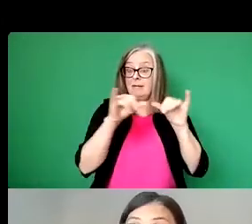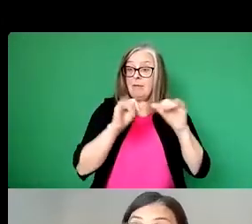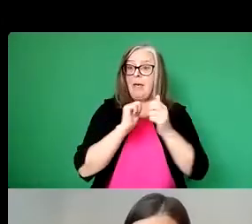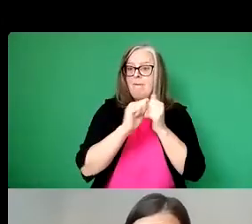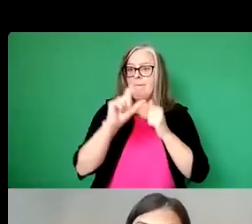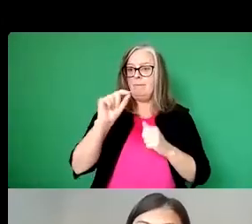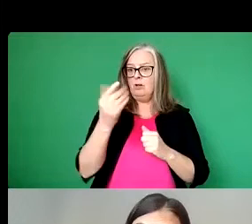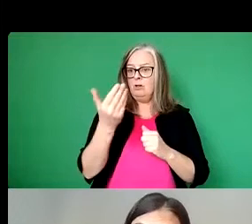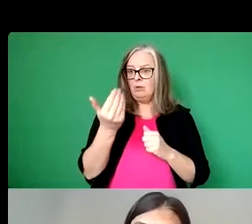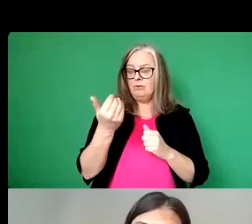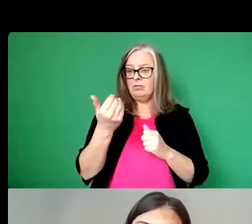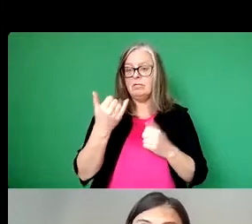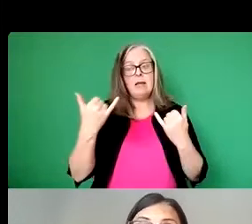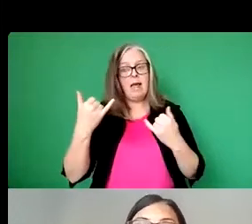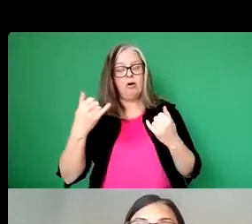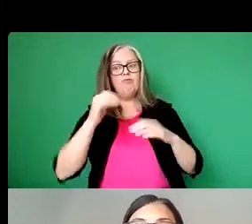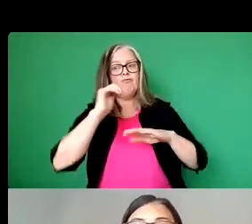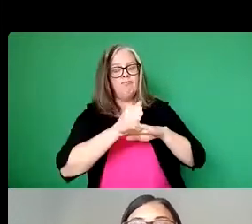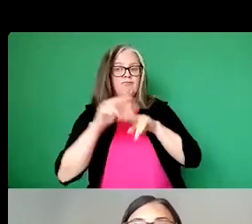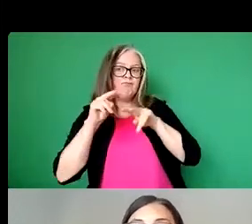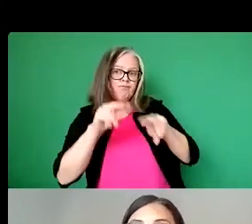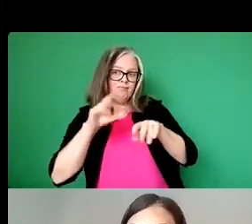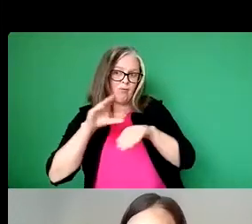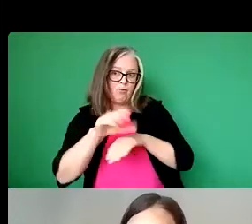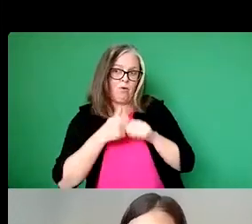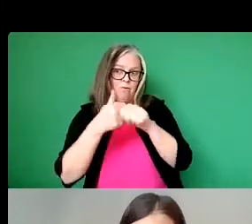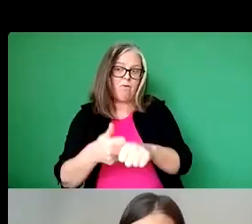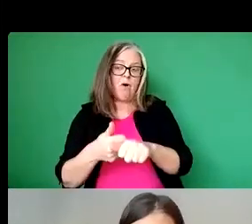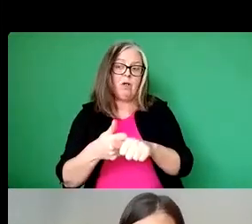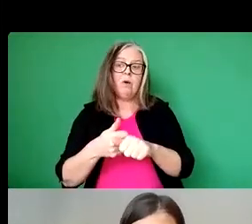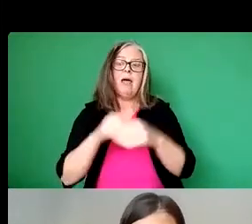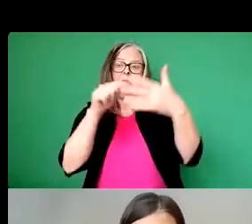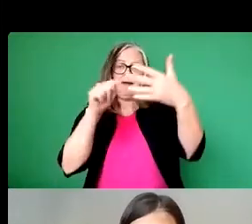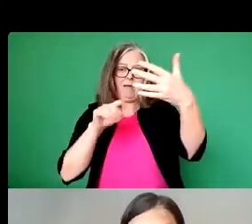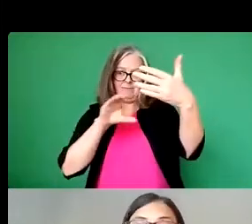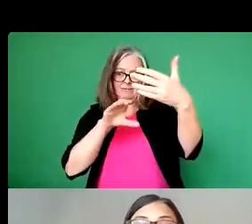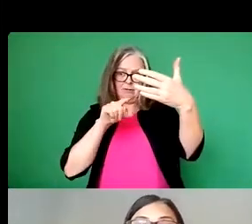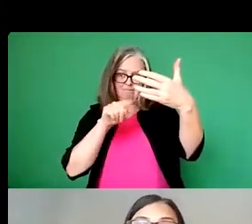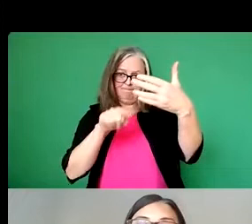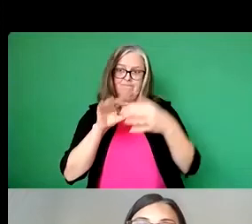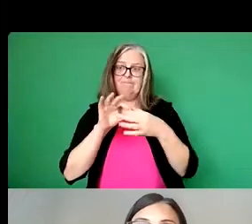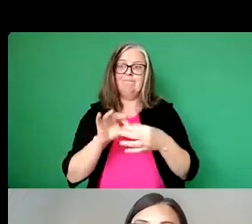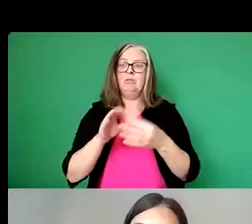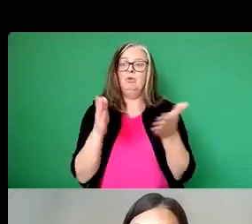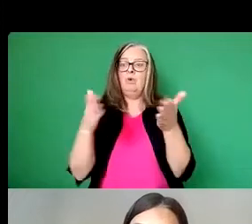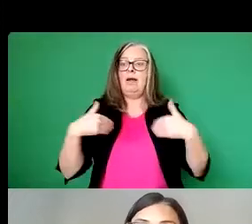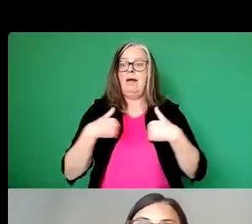and is currently in force has a section that references service animals so section 8 of this